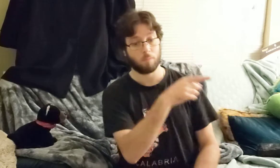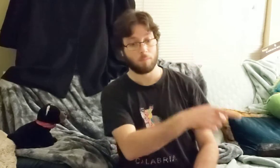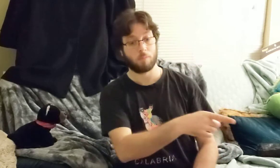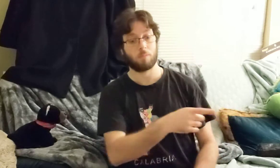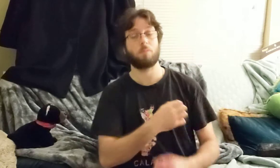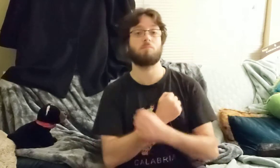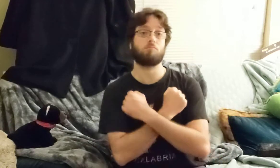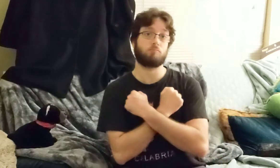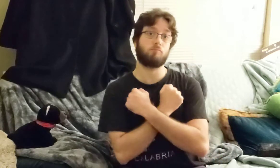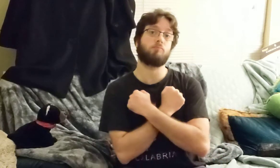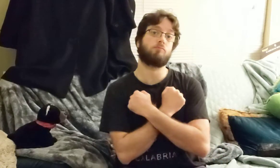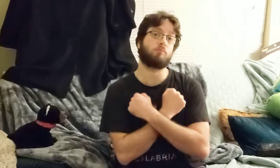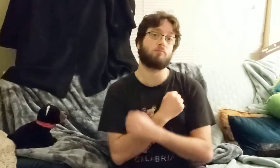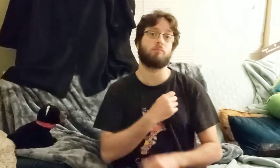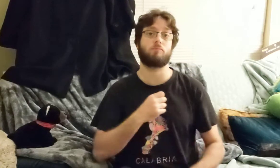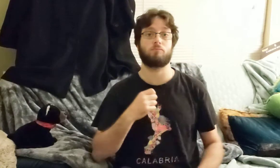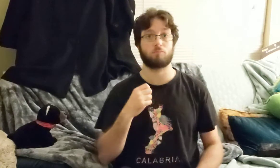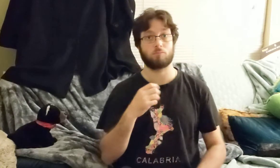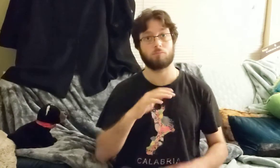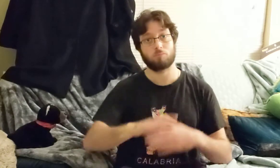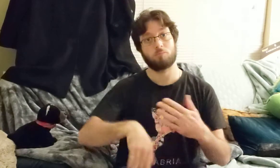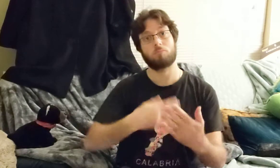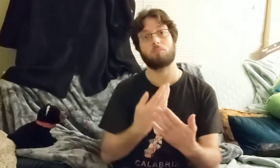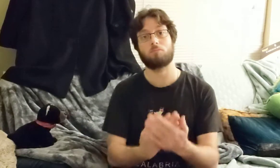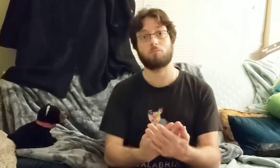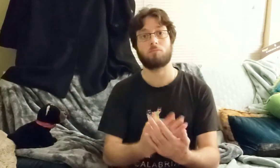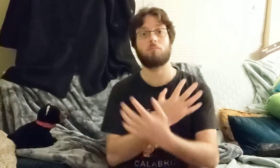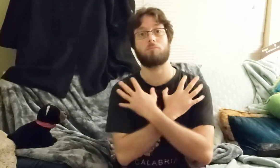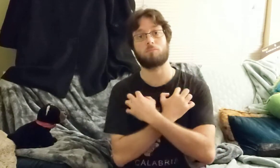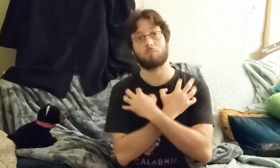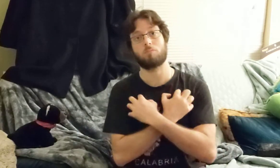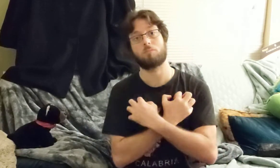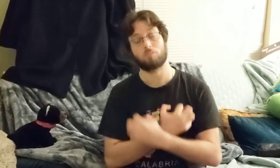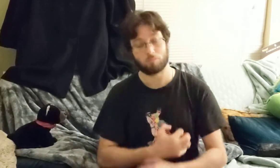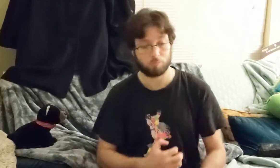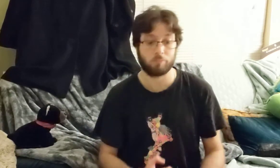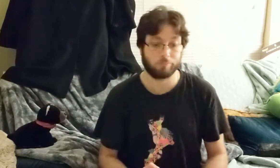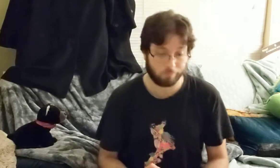HE LOVE ALL BEAR